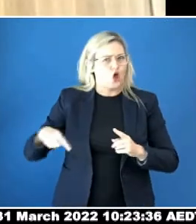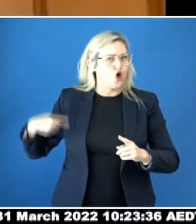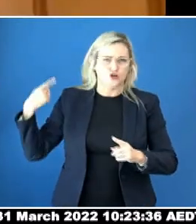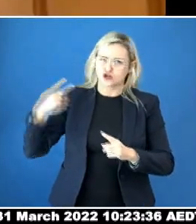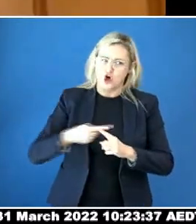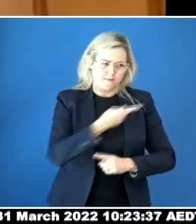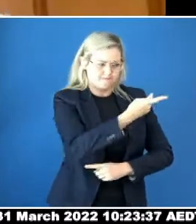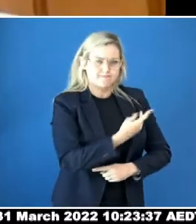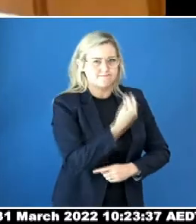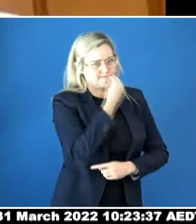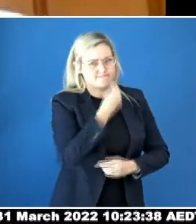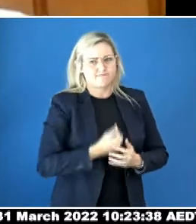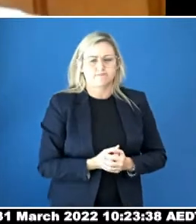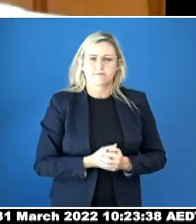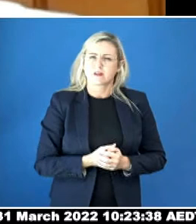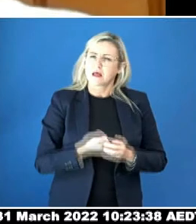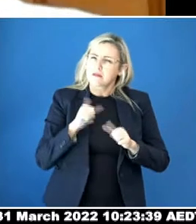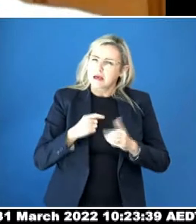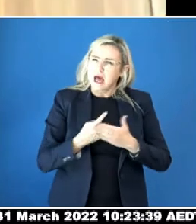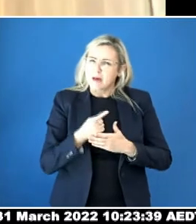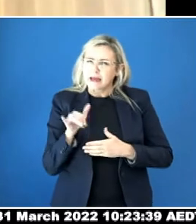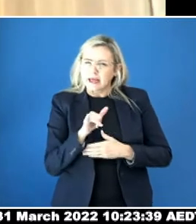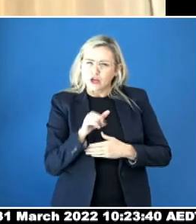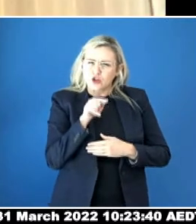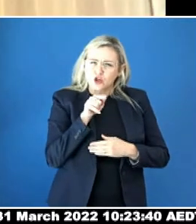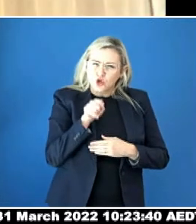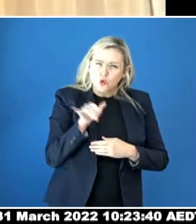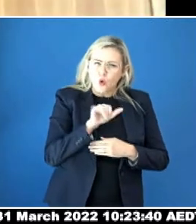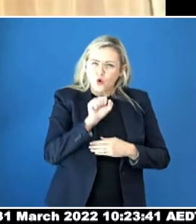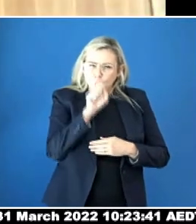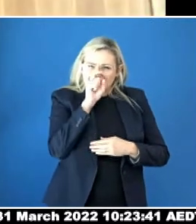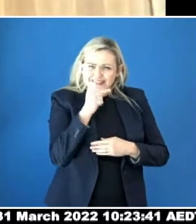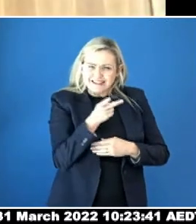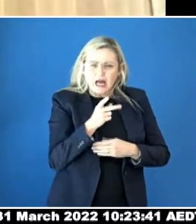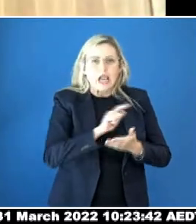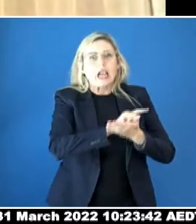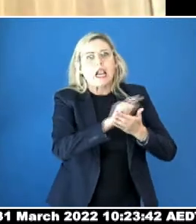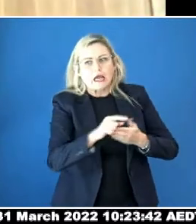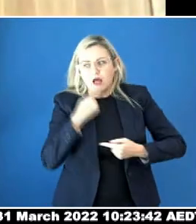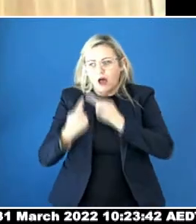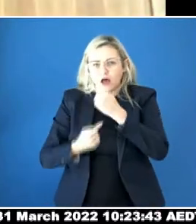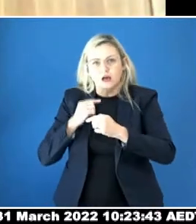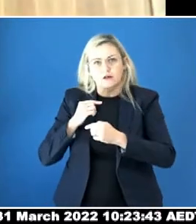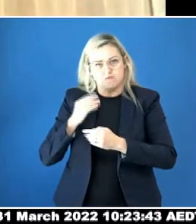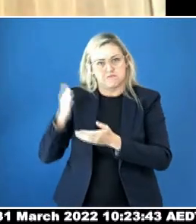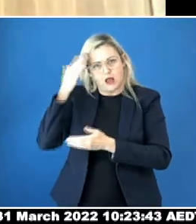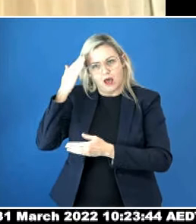But then I think either you or your sister told your mum a number of years later. MS CRAWFORD: Mmm.